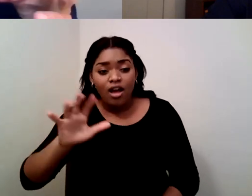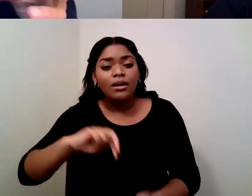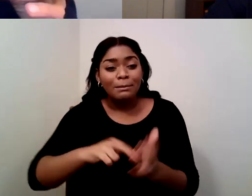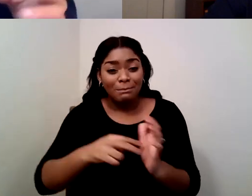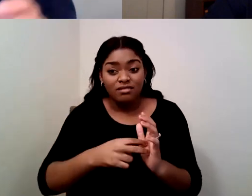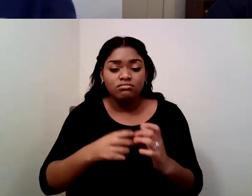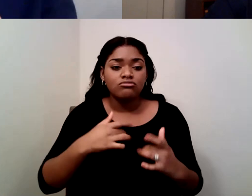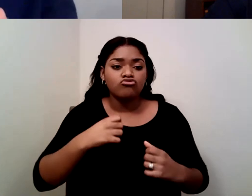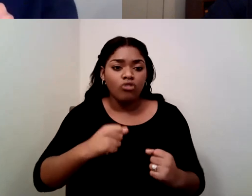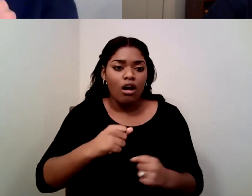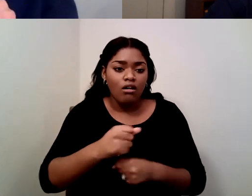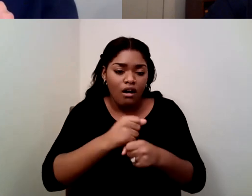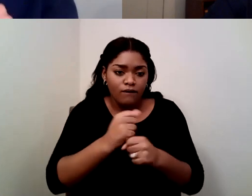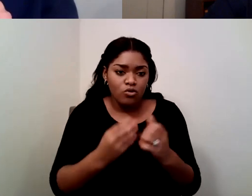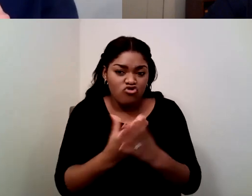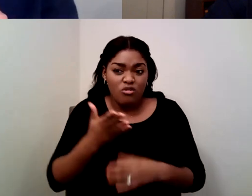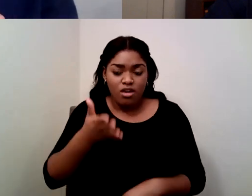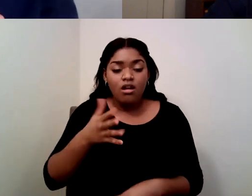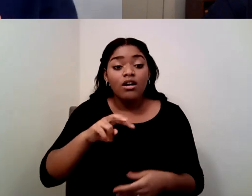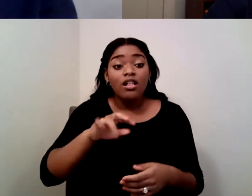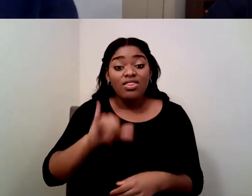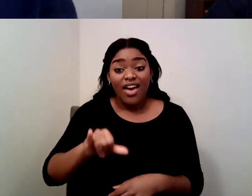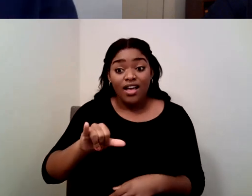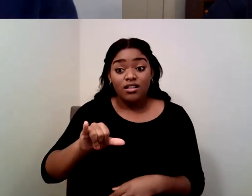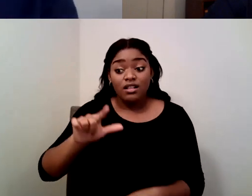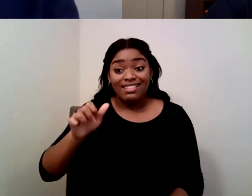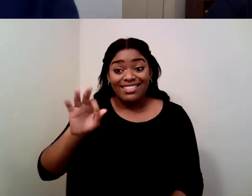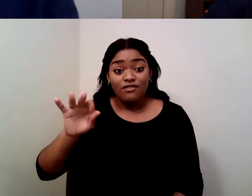is growing, that leaf rust is becoming more and more of